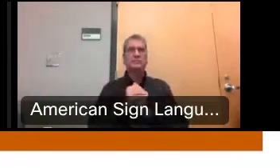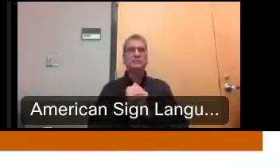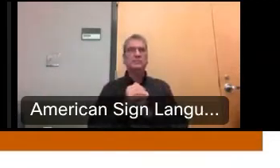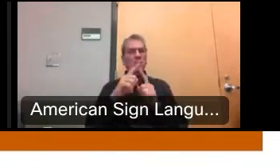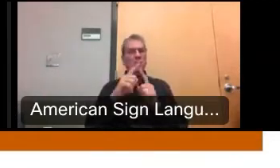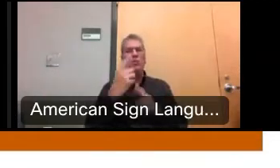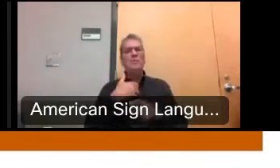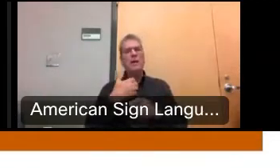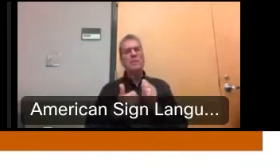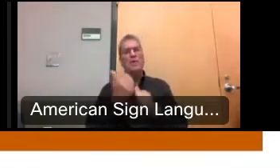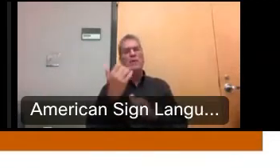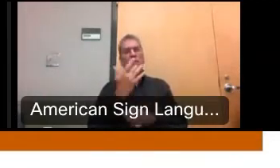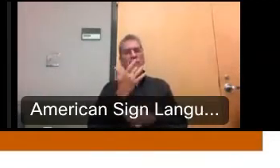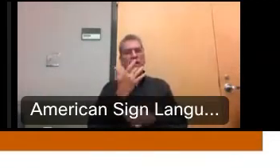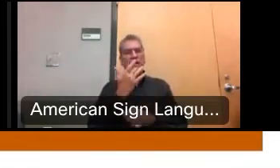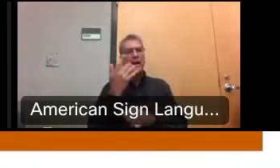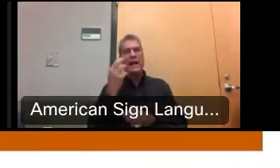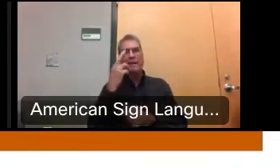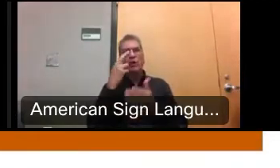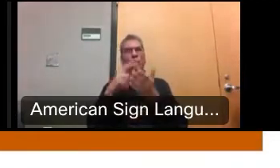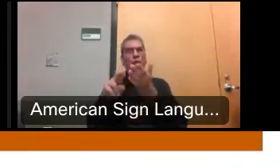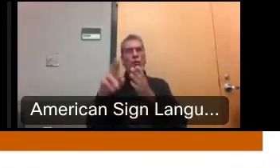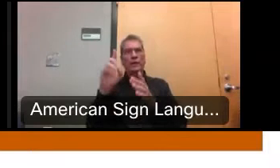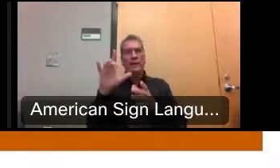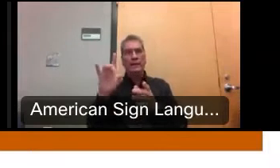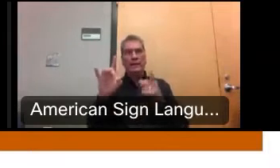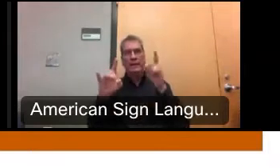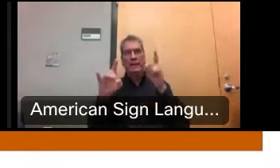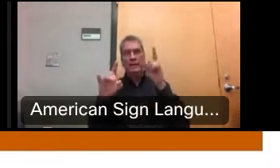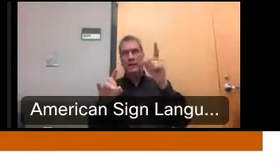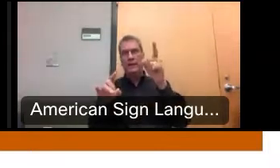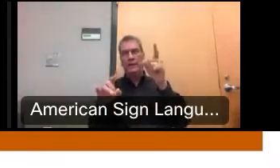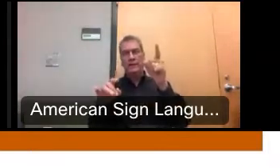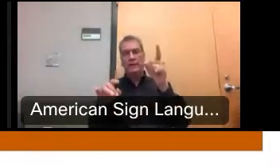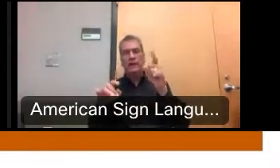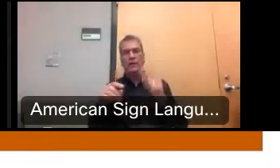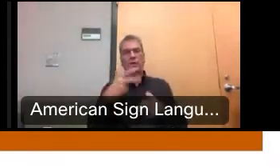ever research things we've done. We created we internally call our trunk scale.